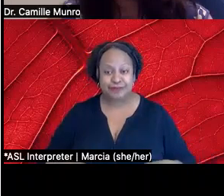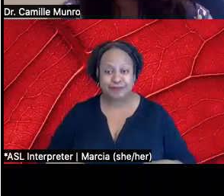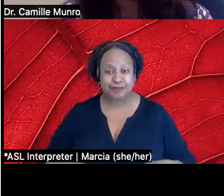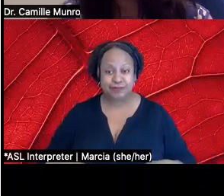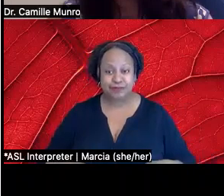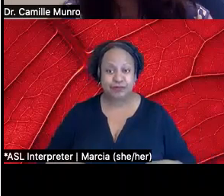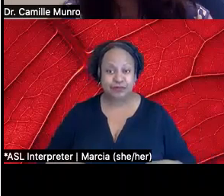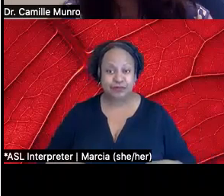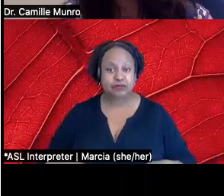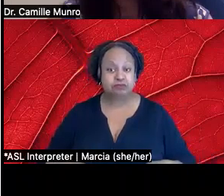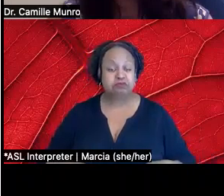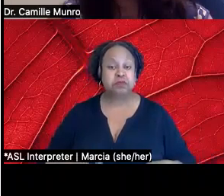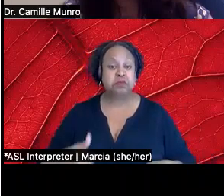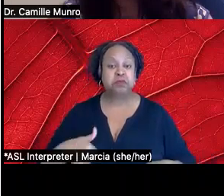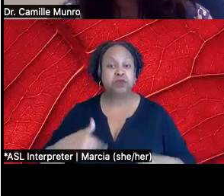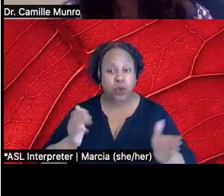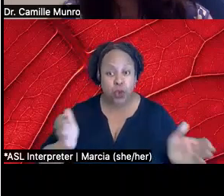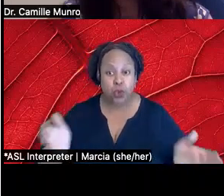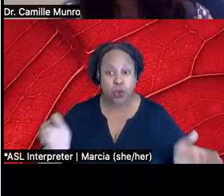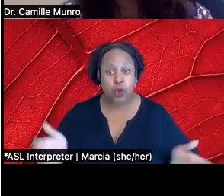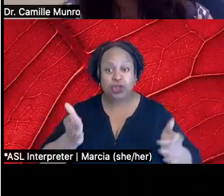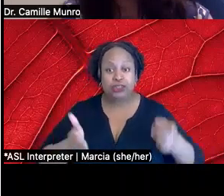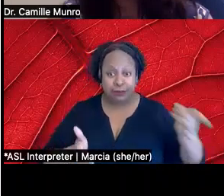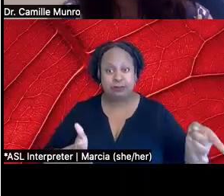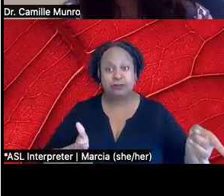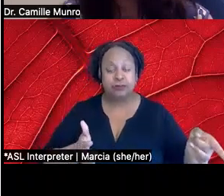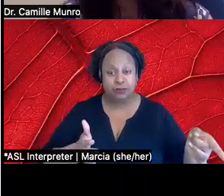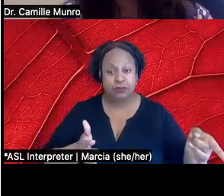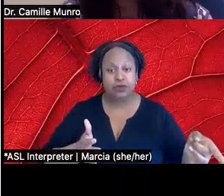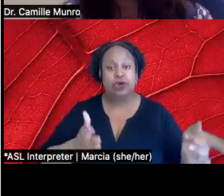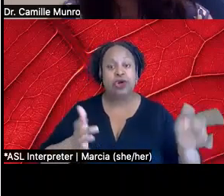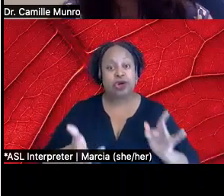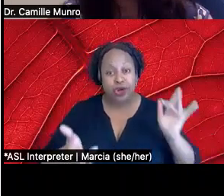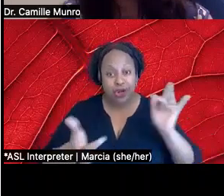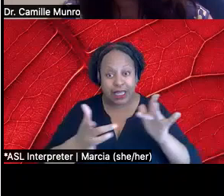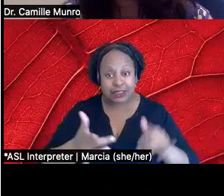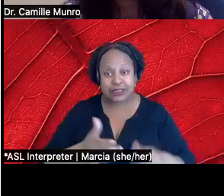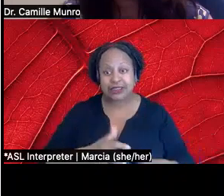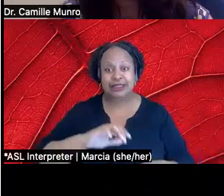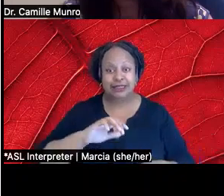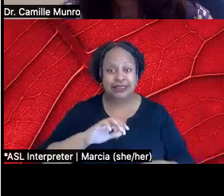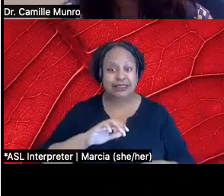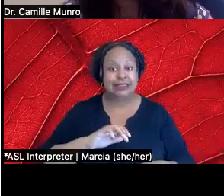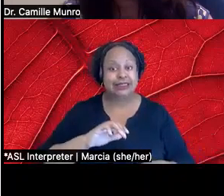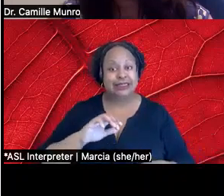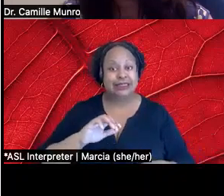encourage them to reach out to the Canadian Association for Physician with Disabilities.